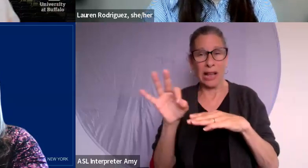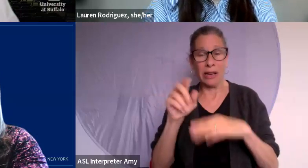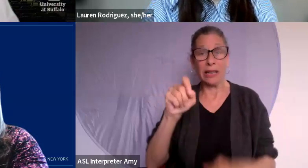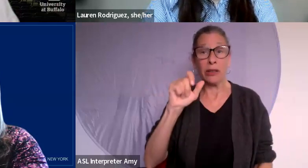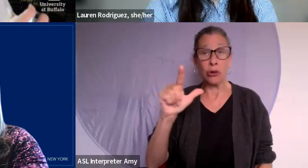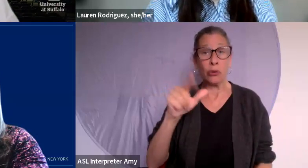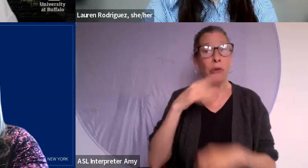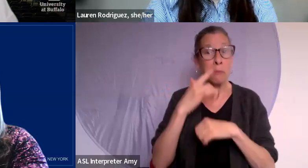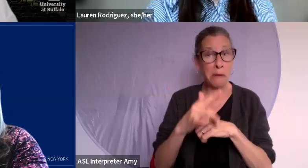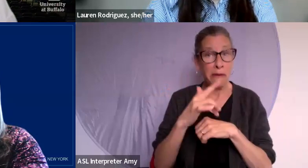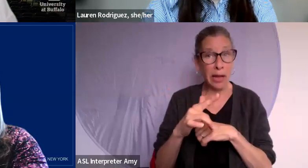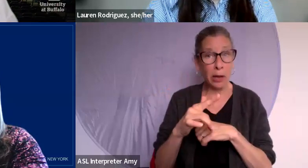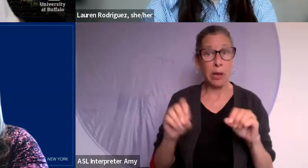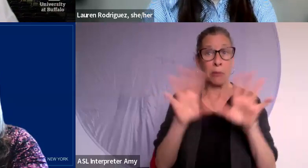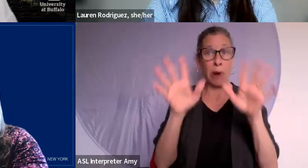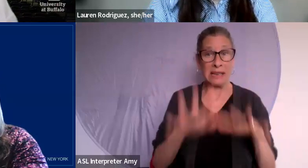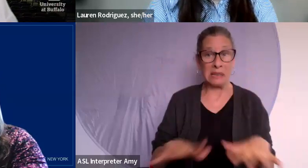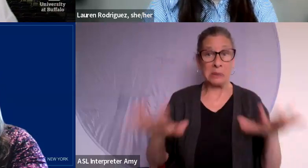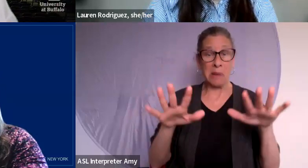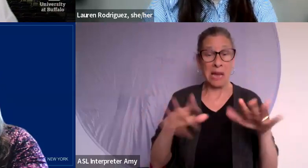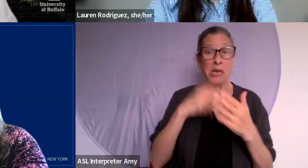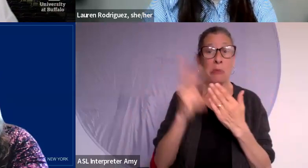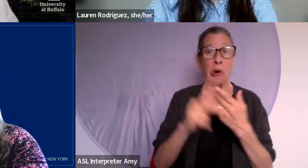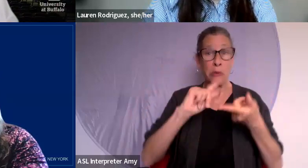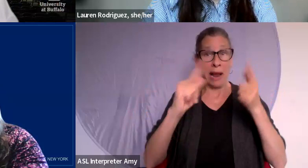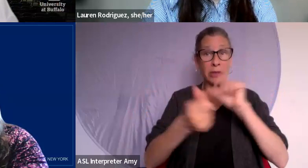available, the Brightspace interface does change. But it's